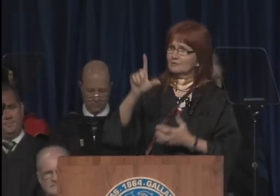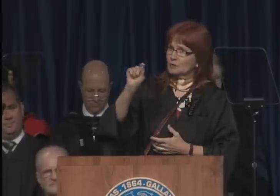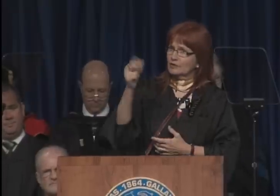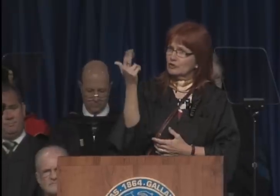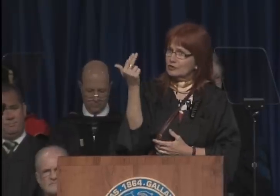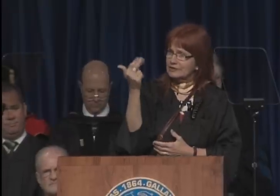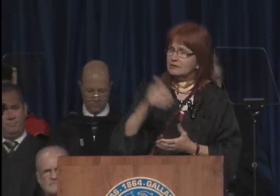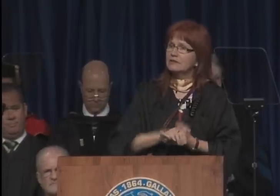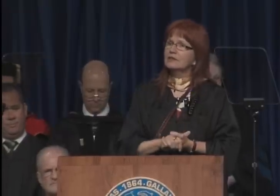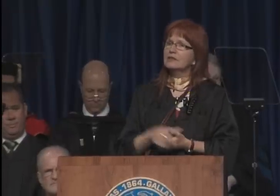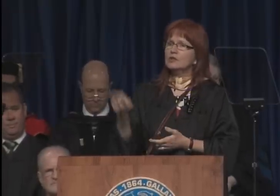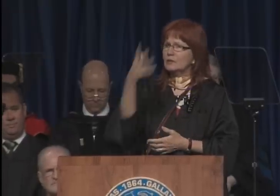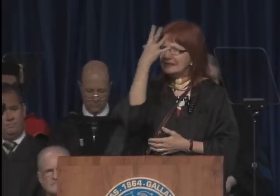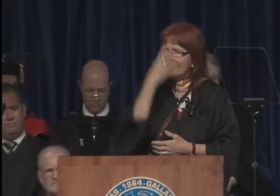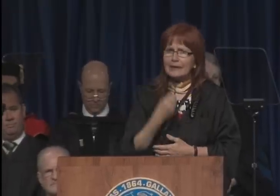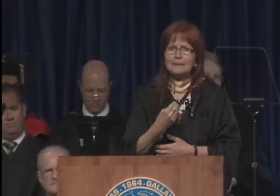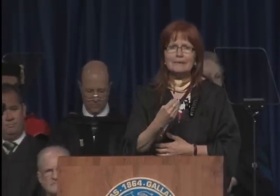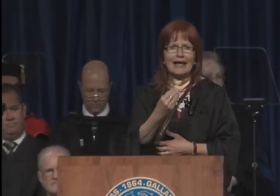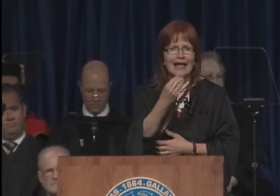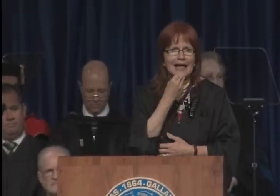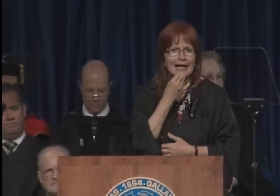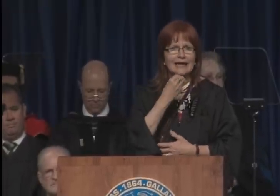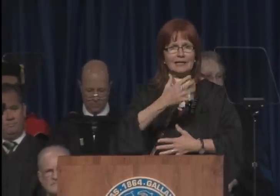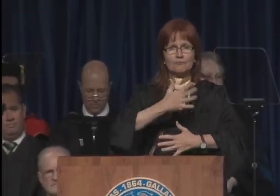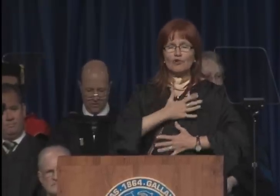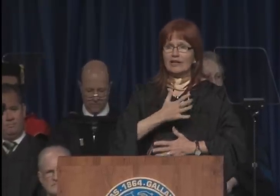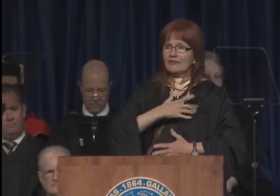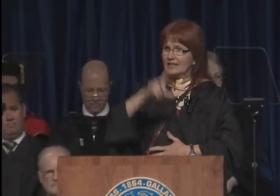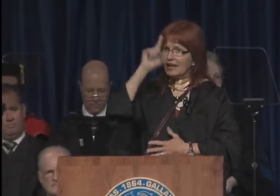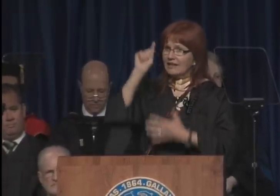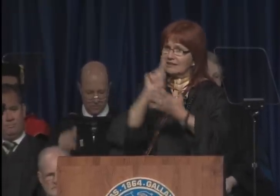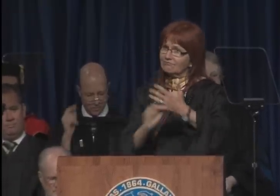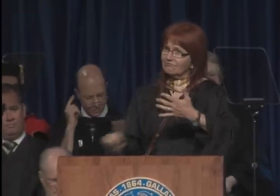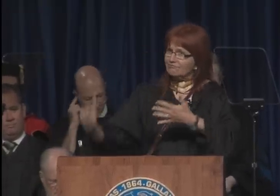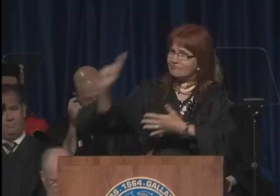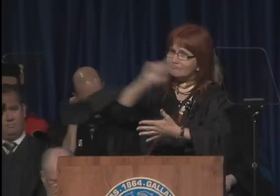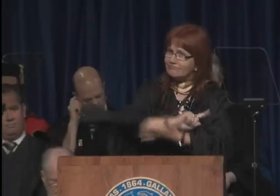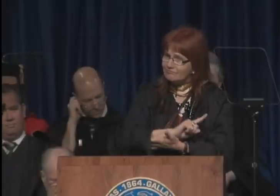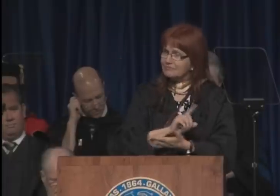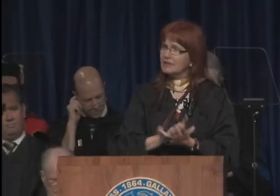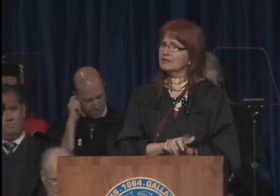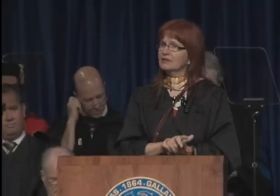You as the class of 2013 have eaten, slept